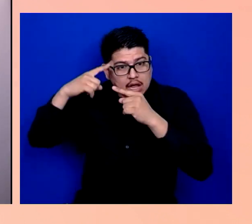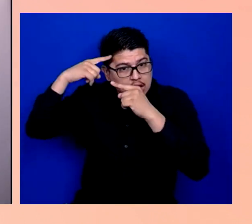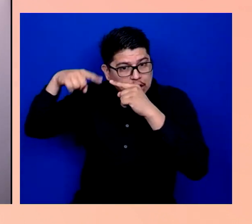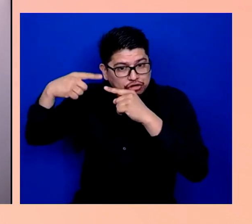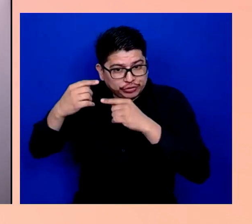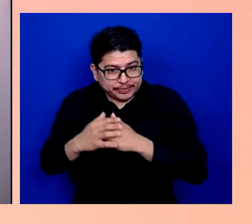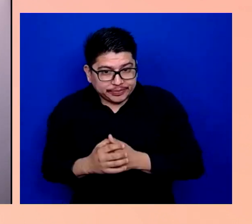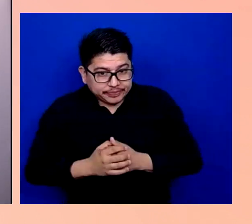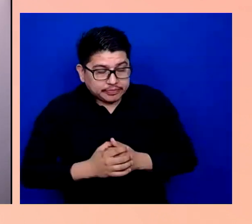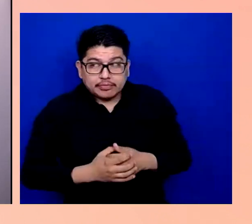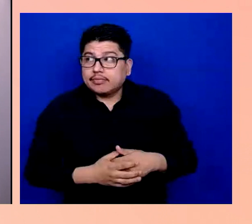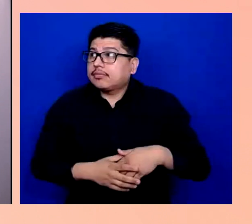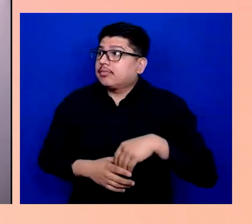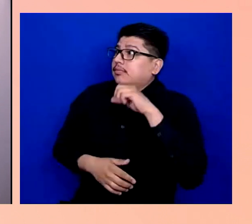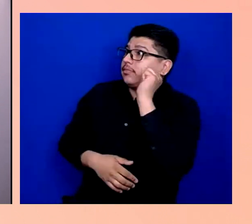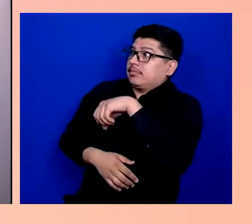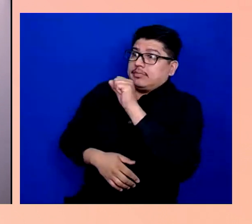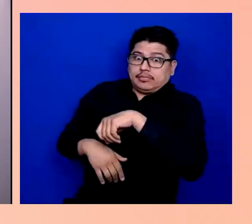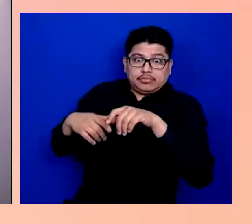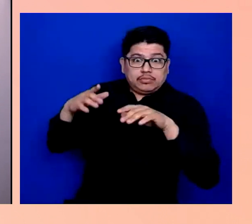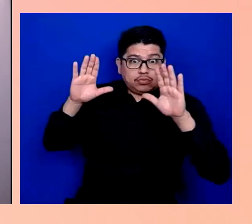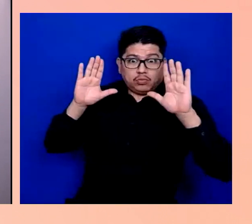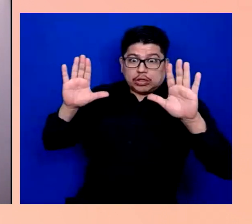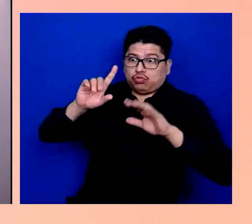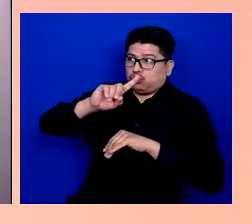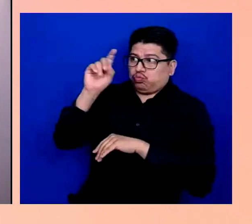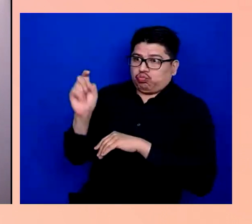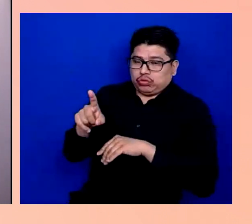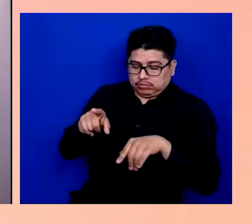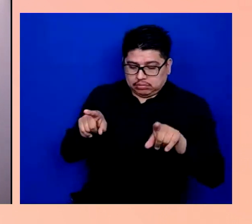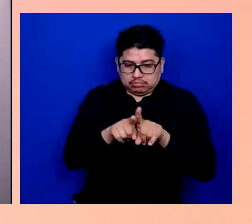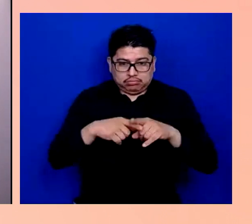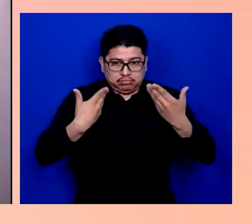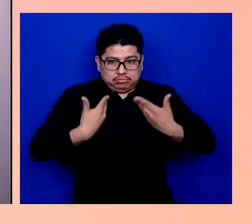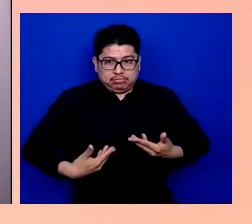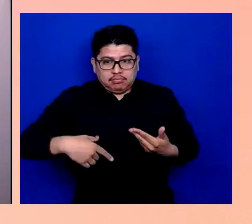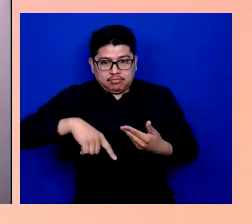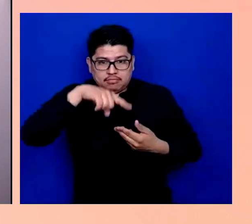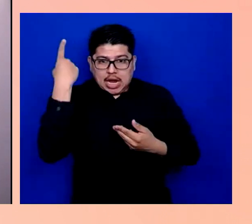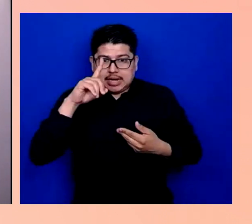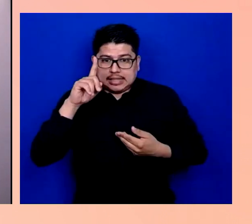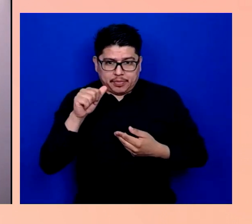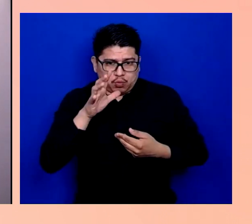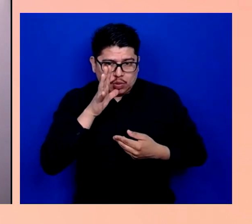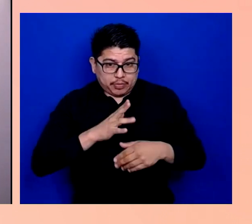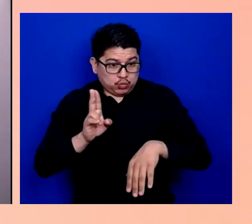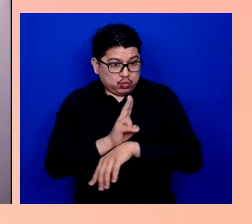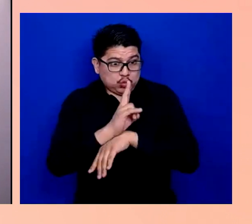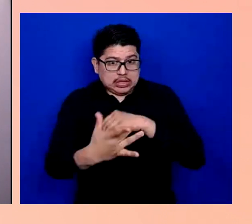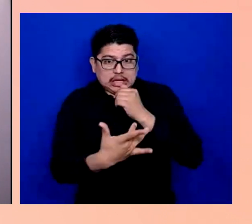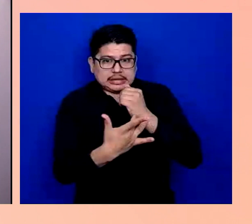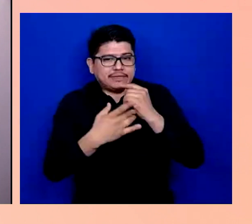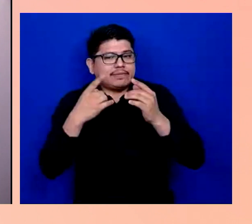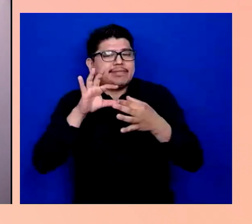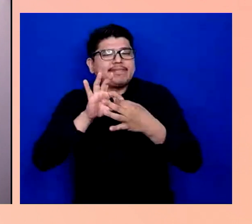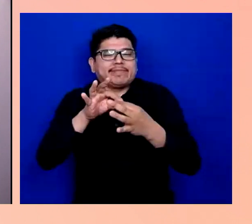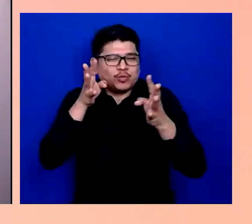Just as a black disabled woman who uses tech for creativity, I think it's important to note the intersection between